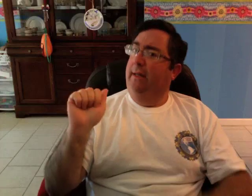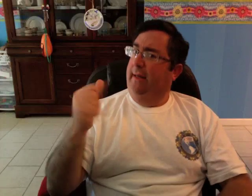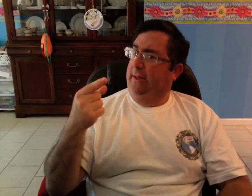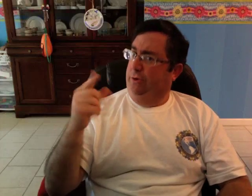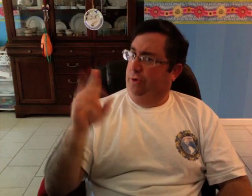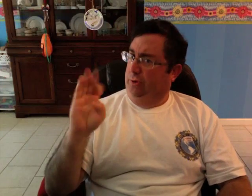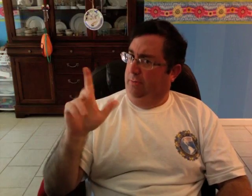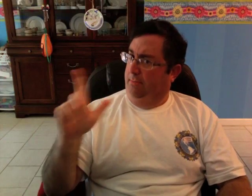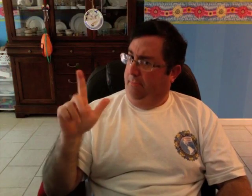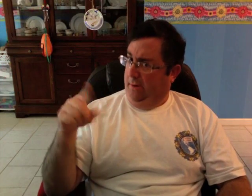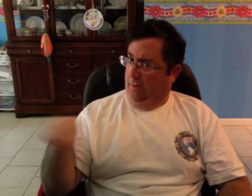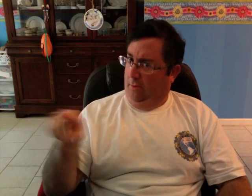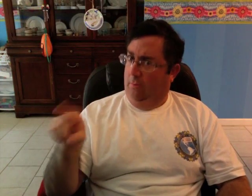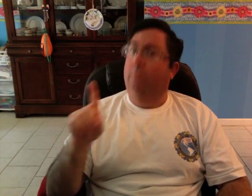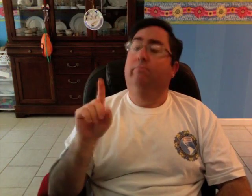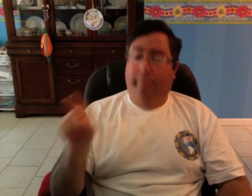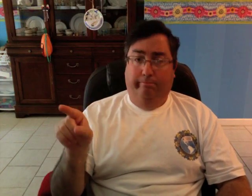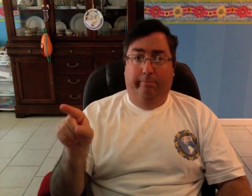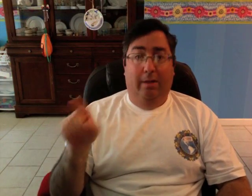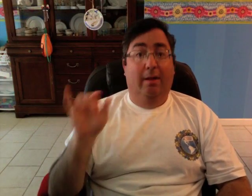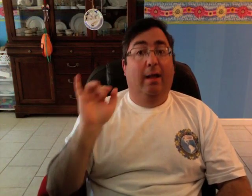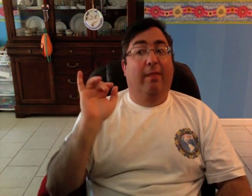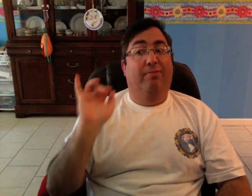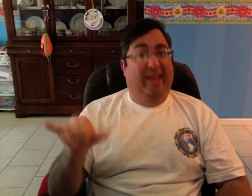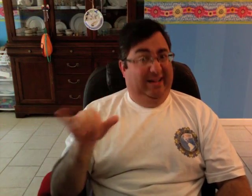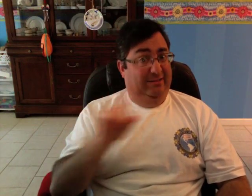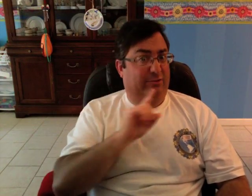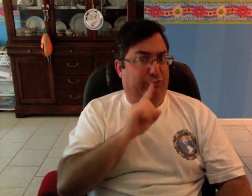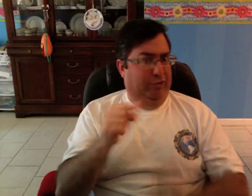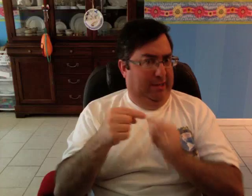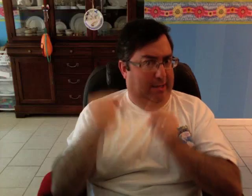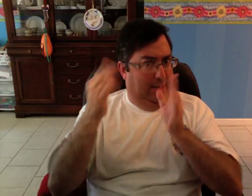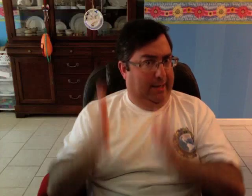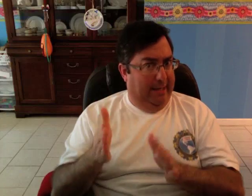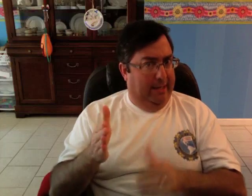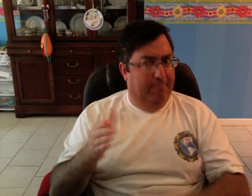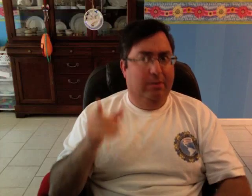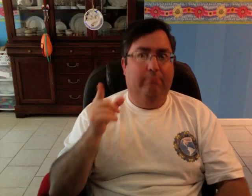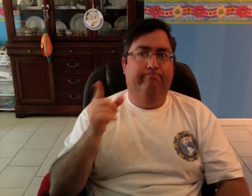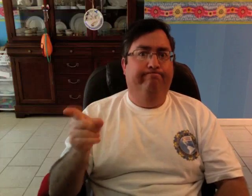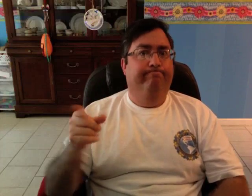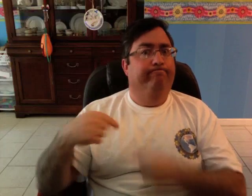AG Bell is the real enemy!